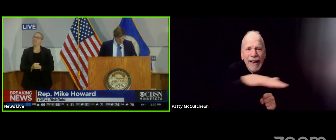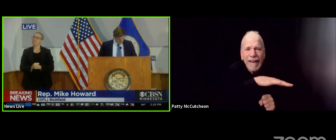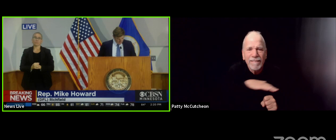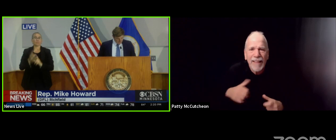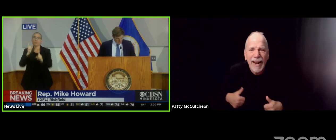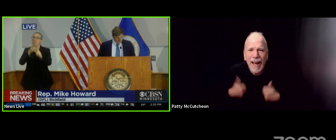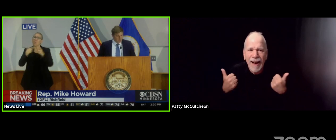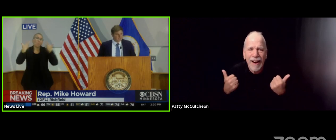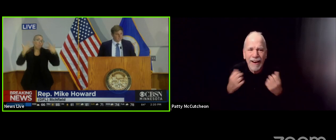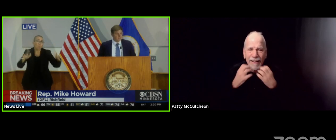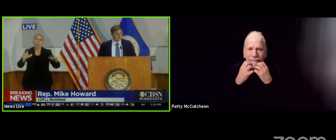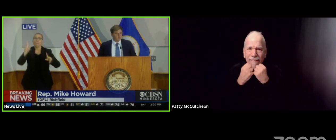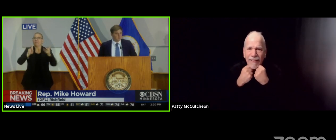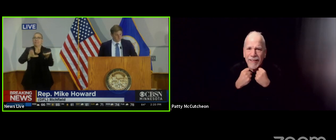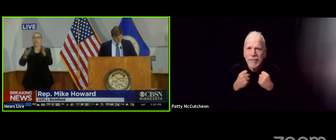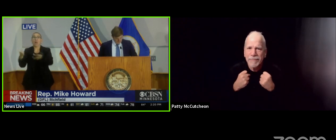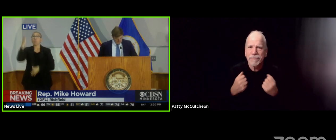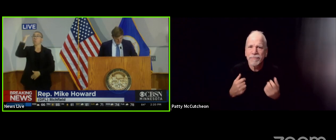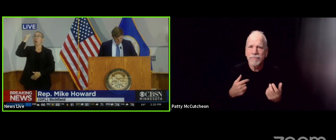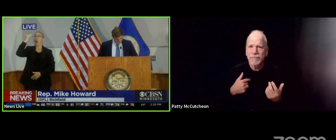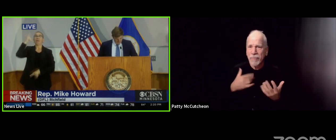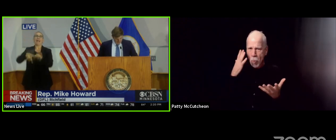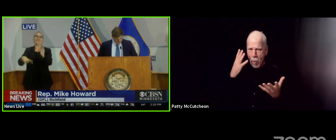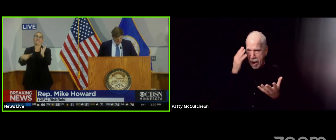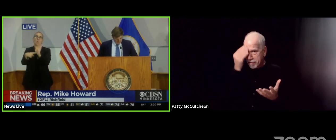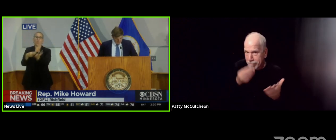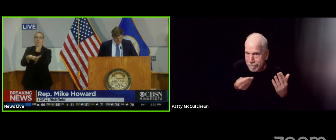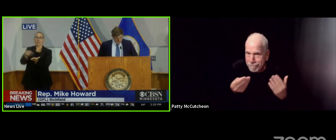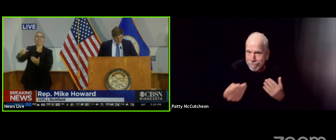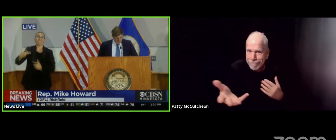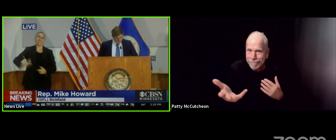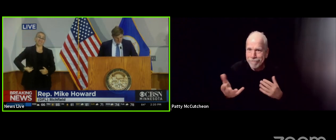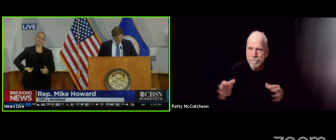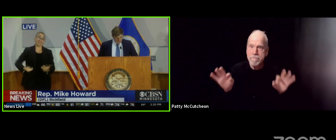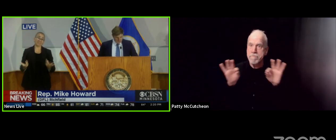COUPLE OF IMPORTANT MESSAGES TO MINNESOTANS TODAY IN THE WAKE OF